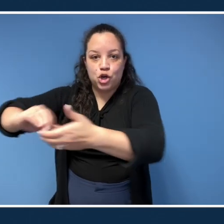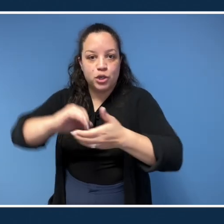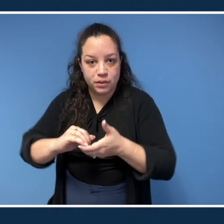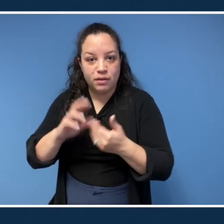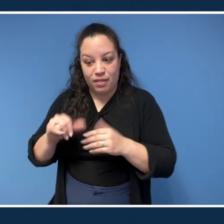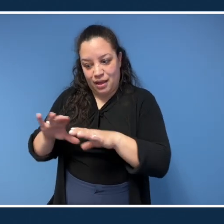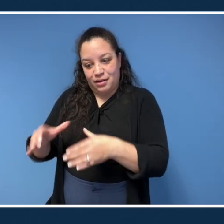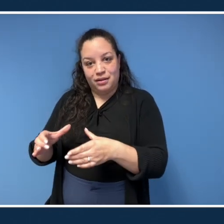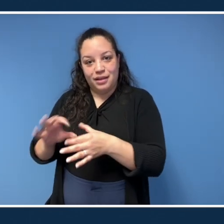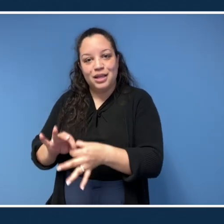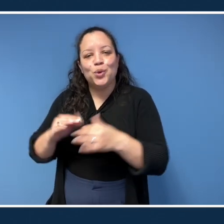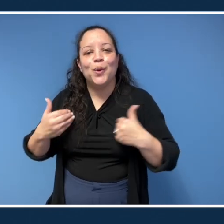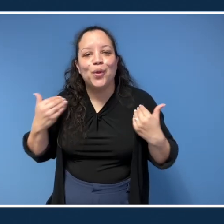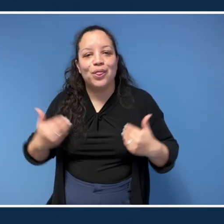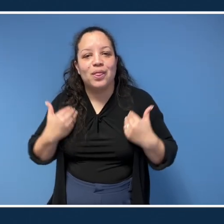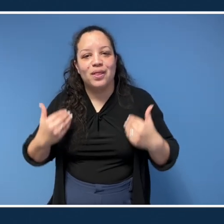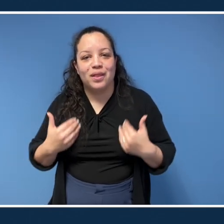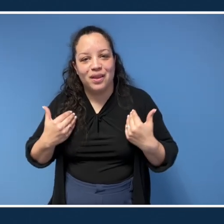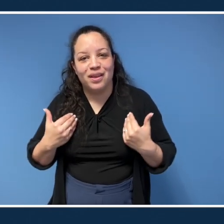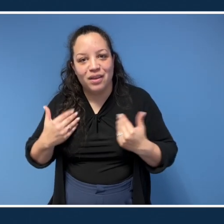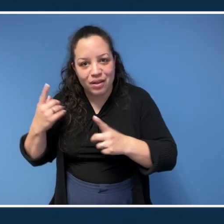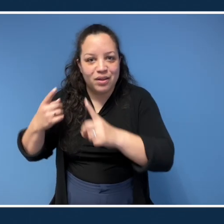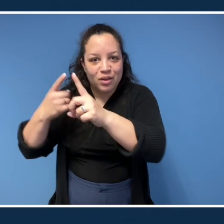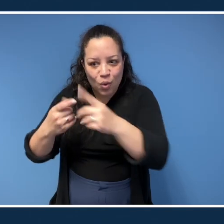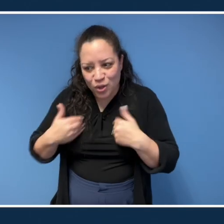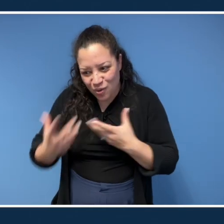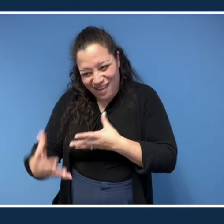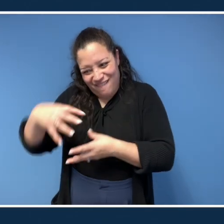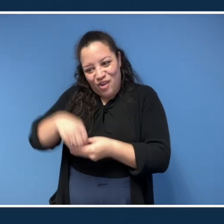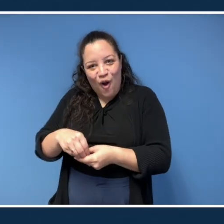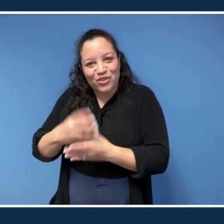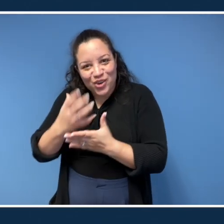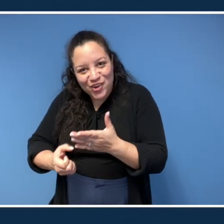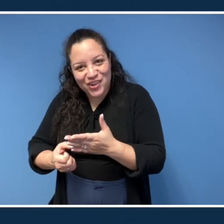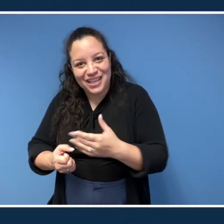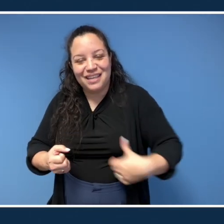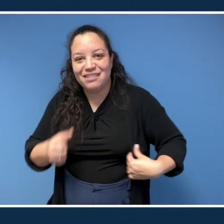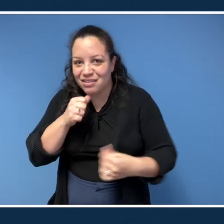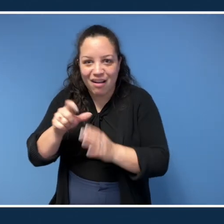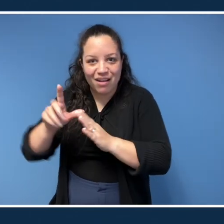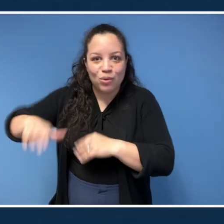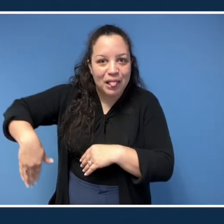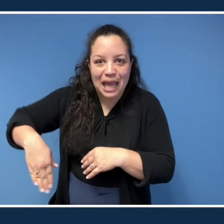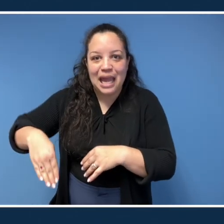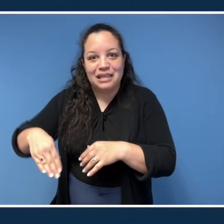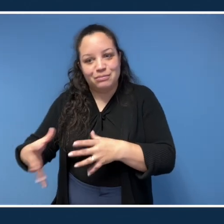partners in that sense. But the initiative from a youth perspective to get youth involved earlier and often as part of reparations as well